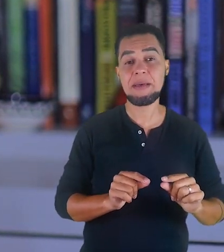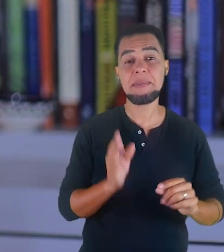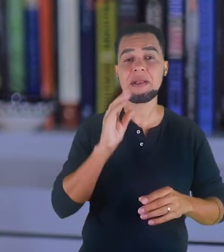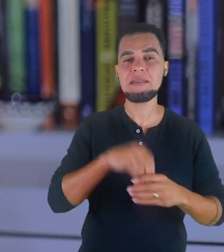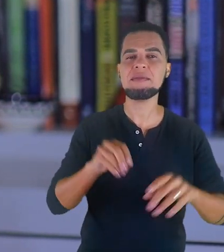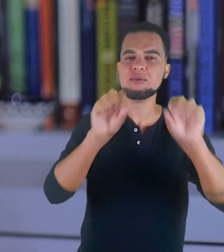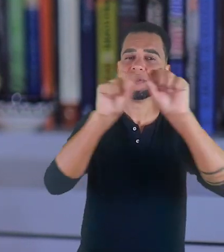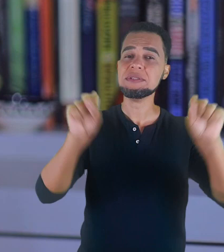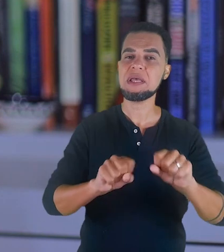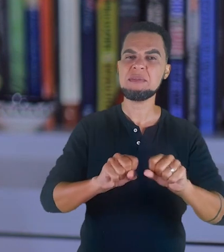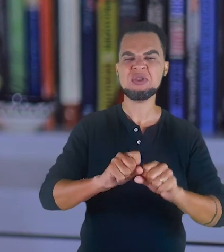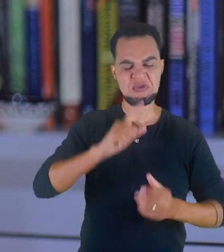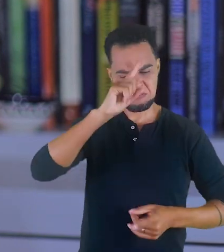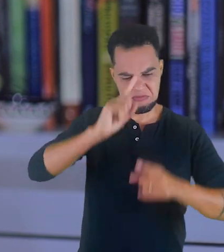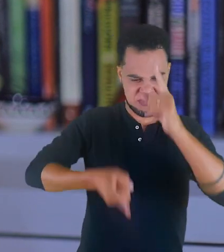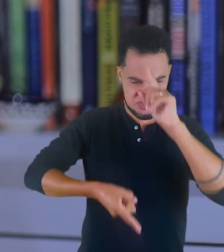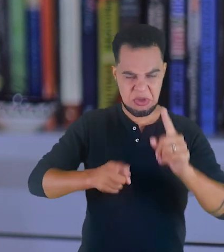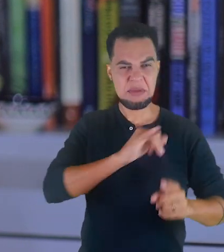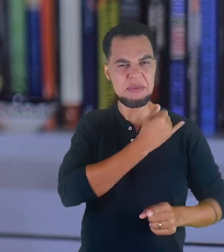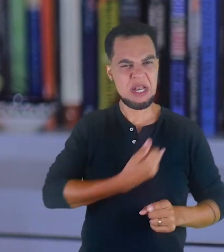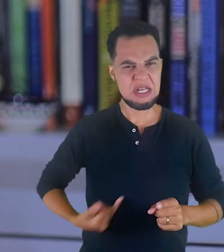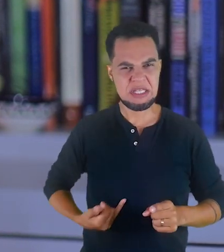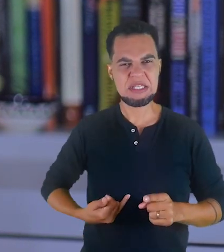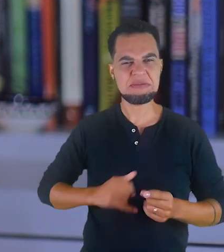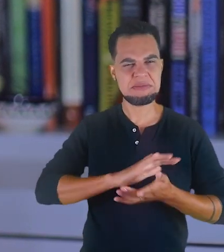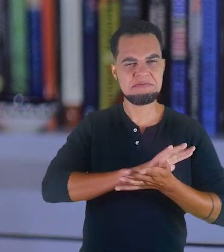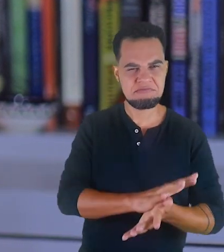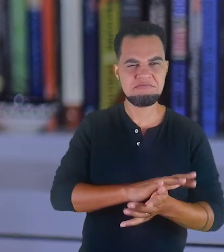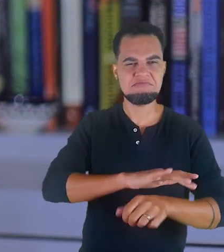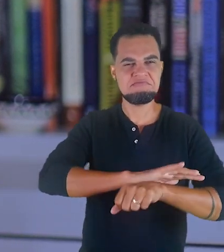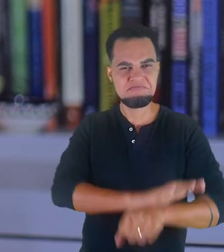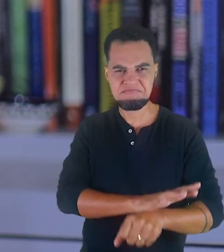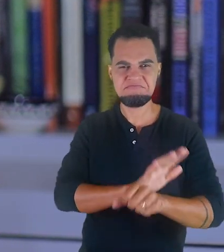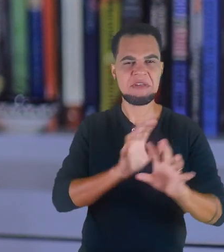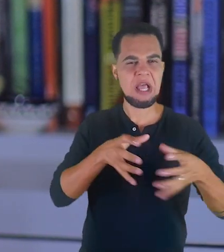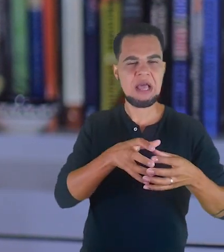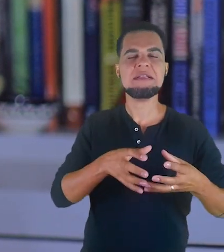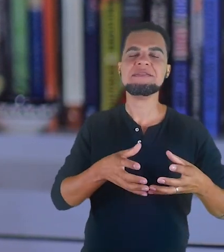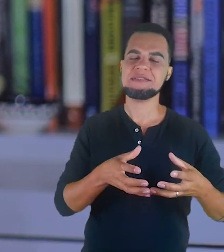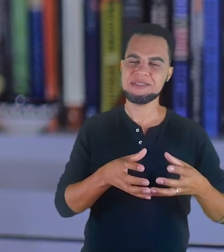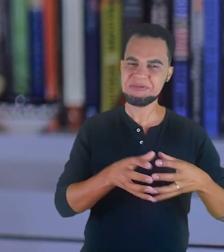into systems of domination, imperialism, sexism, racism, classism."